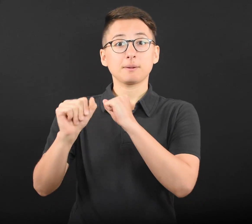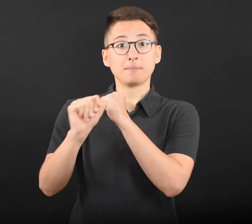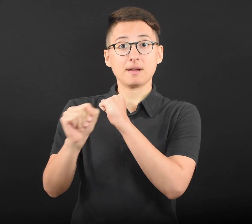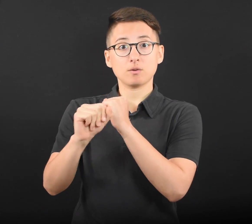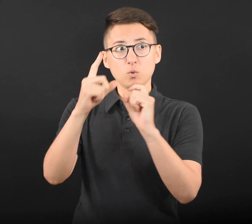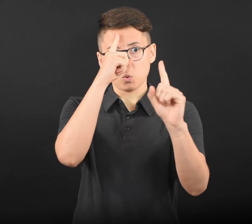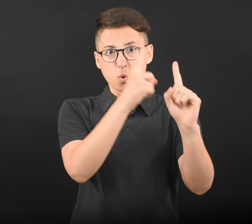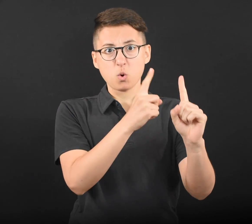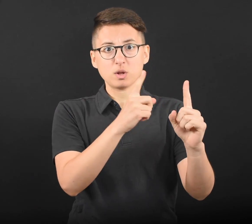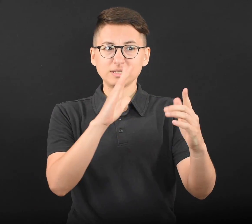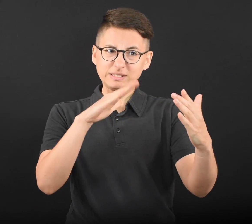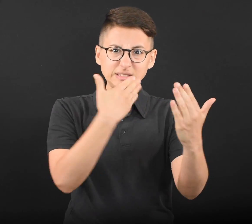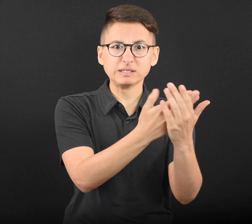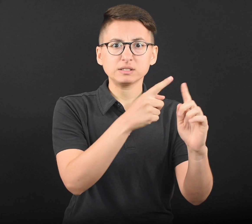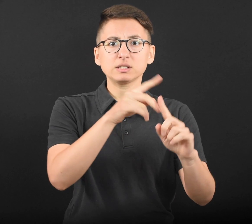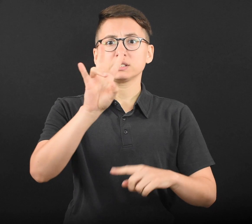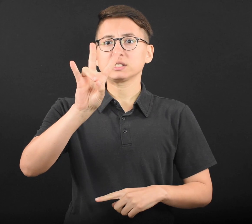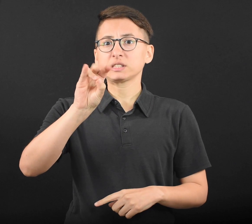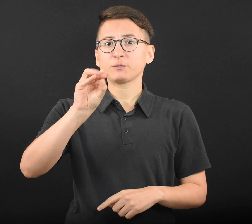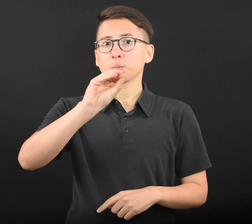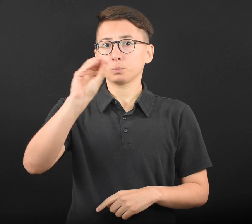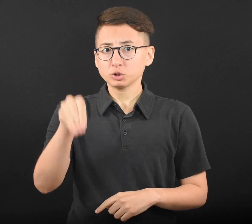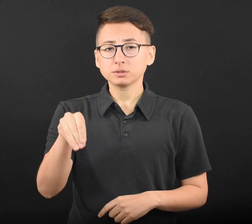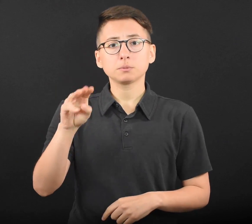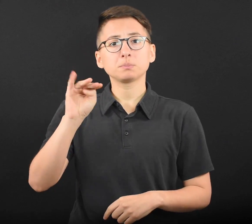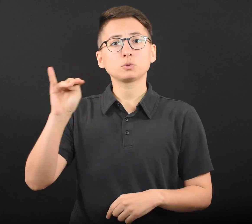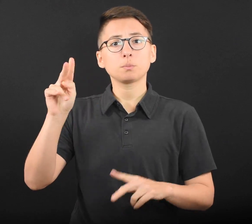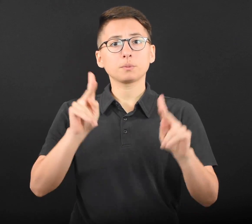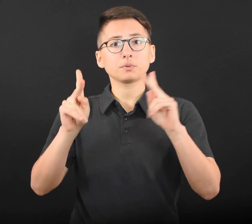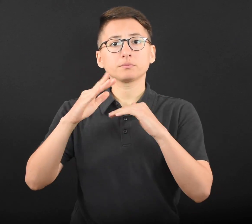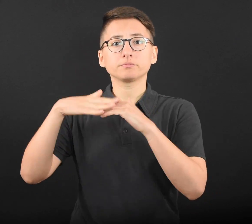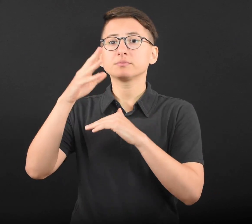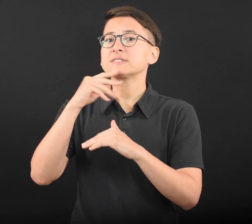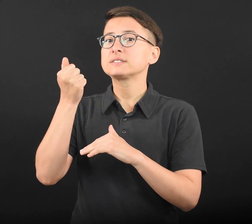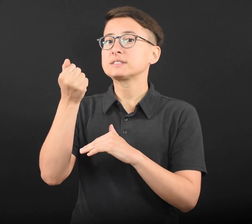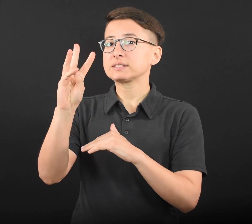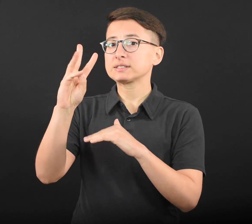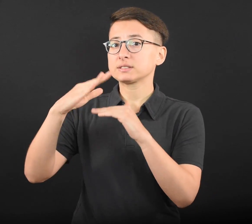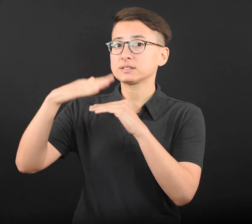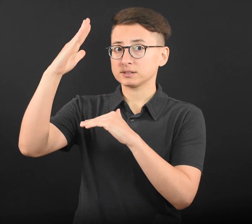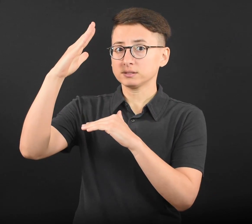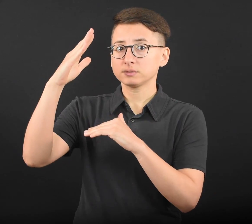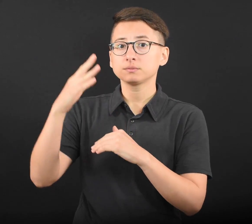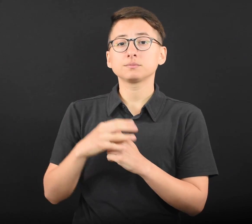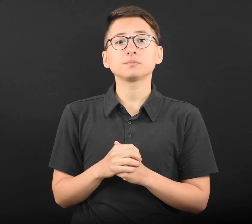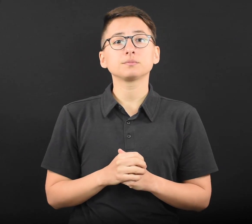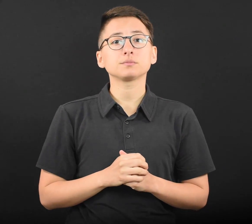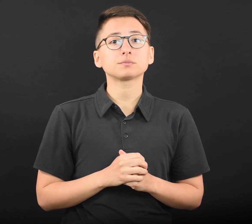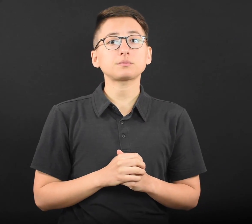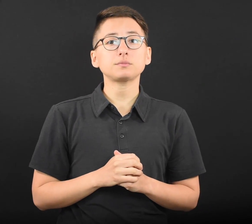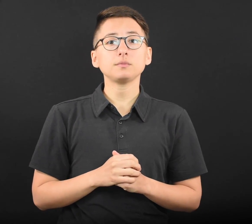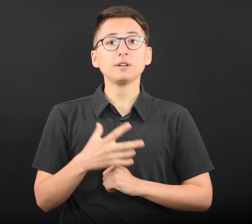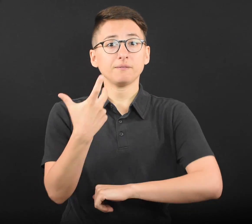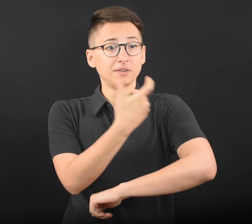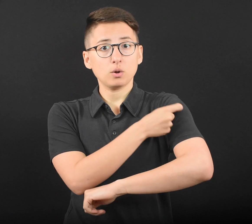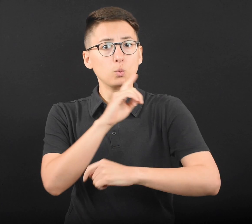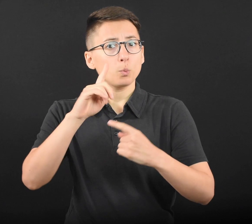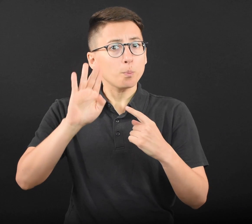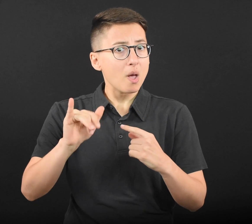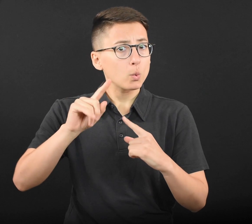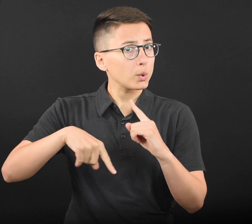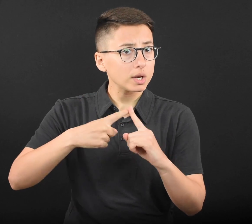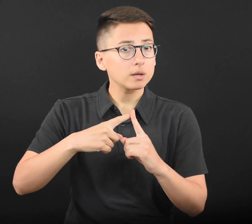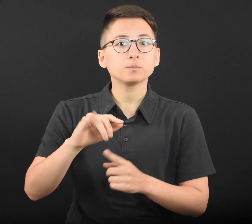The campaign aims to get 70 percent of Minnesotans 16 years of age and older vaccinated by July 1.